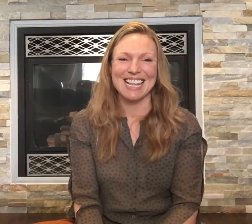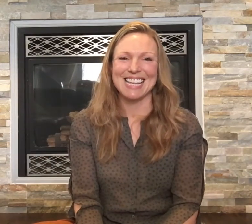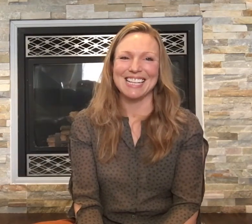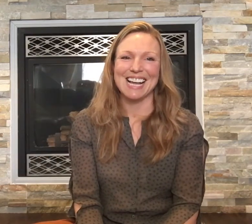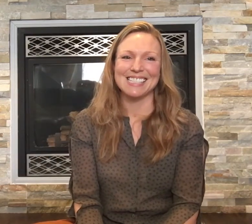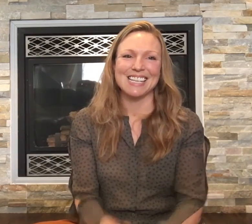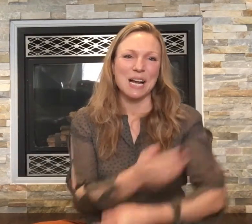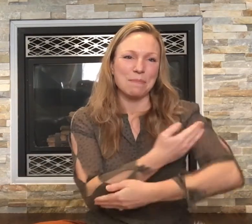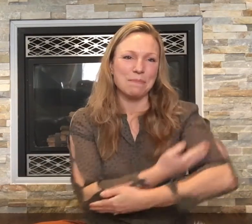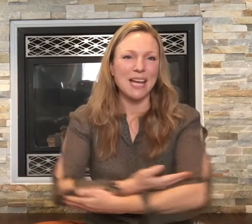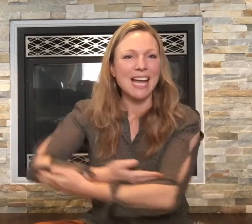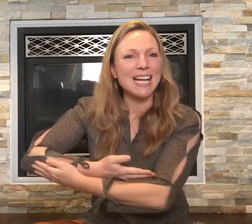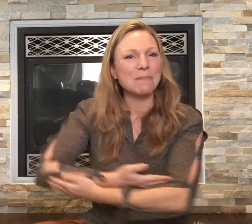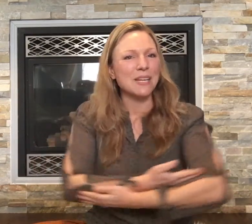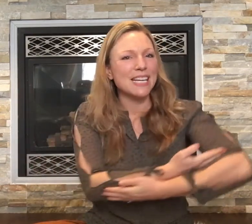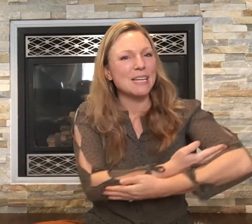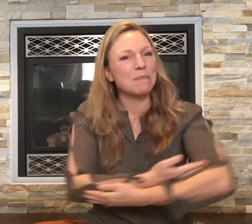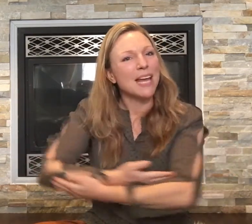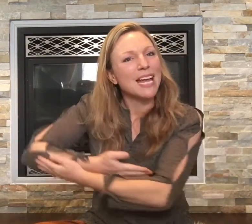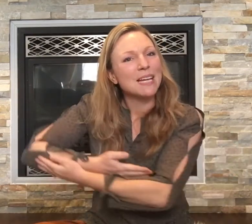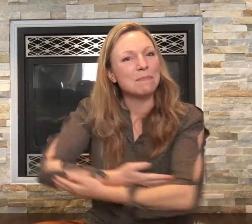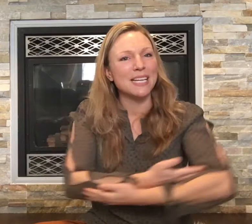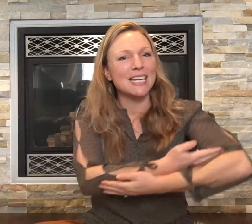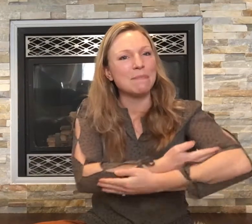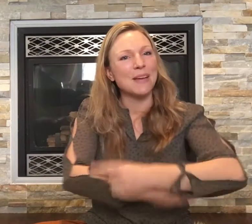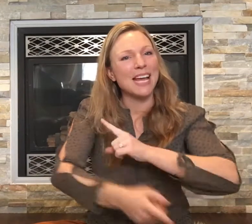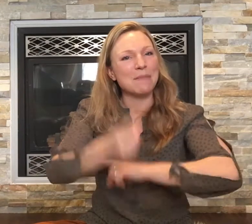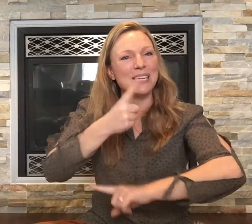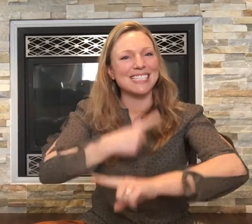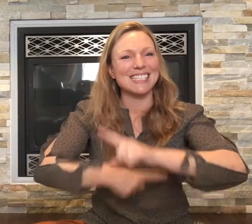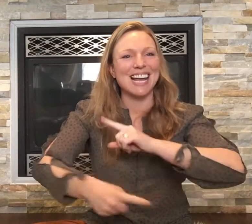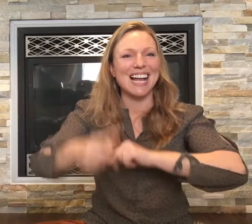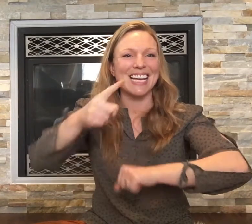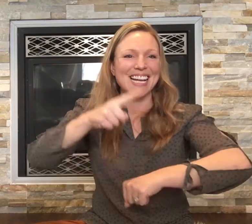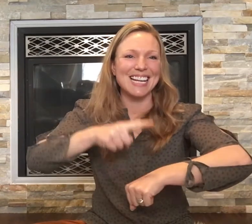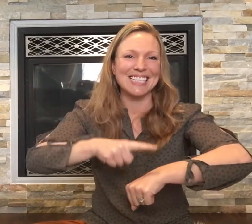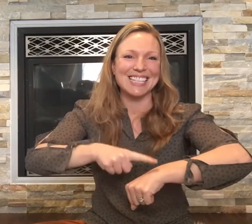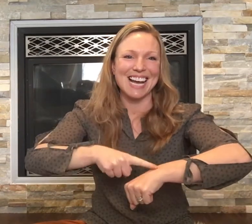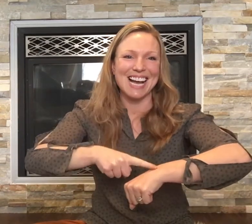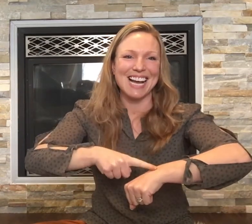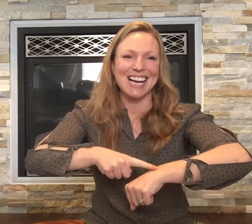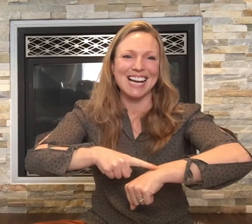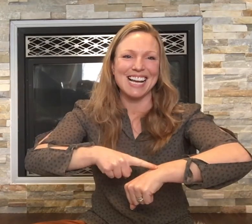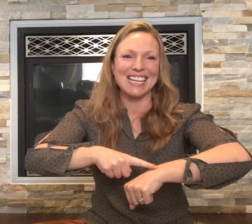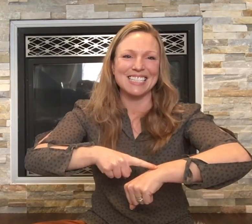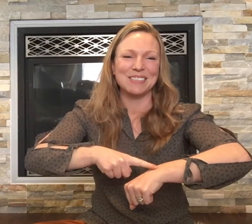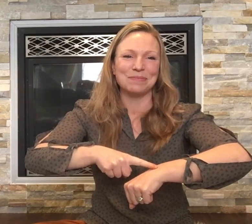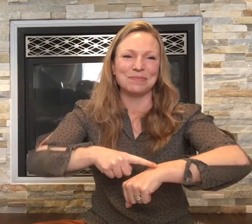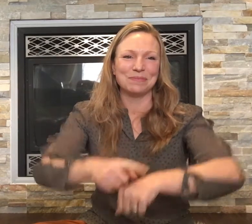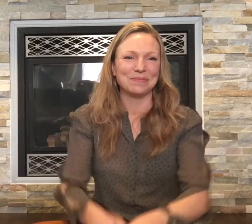Then, last time, BABY, BABY, BABY SIGNING TIME.